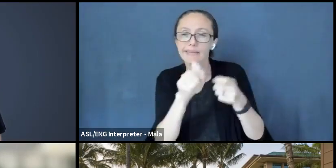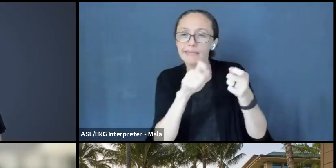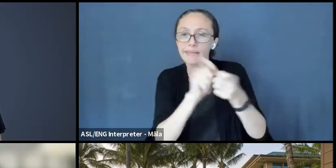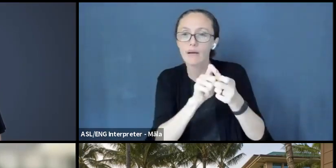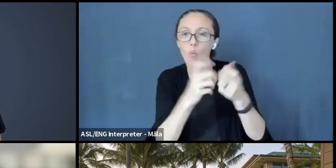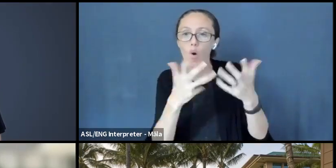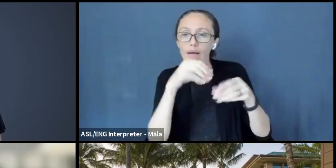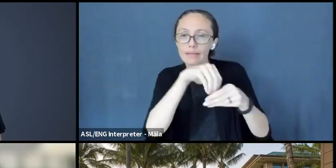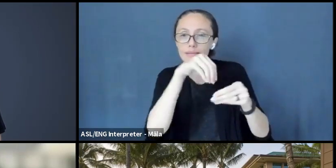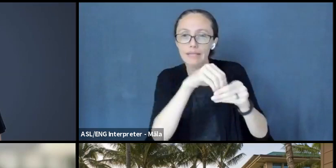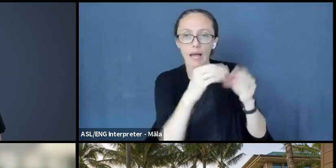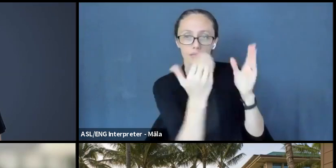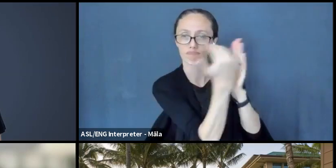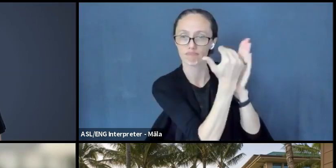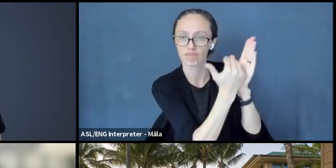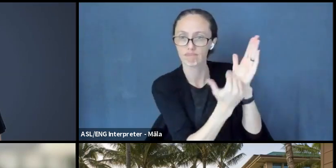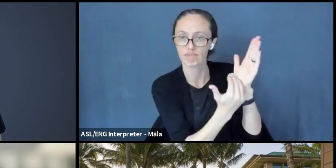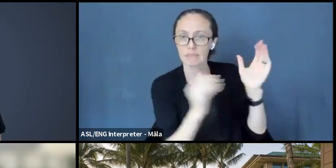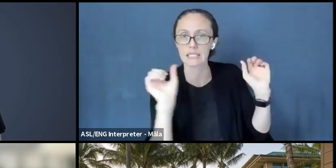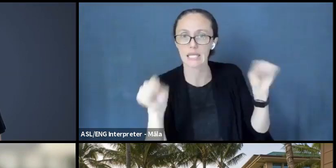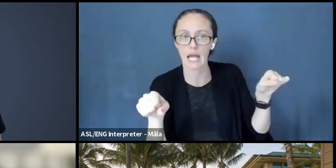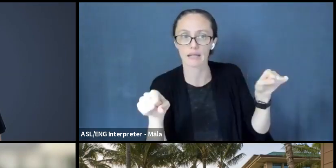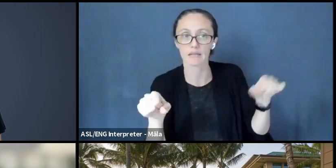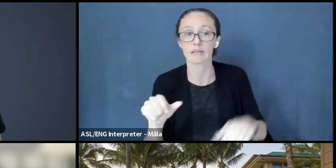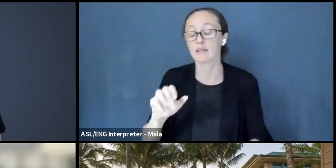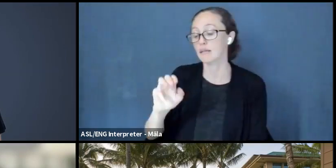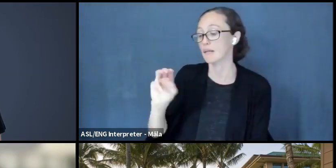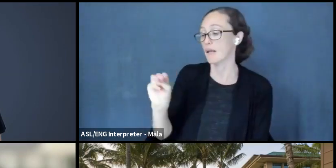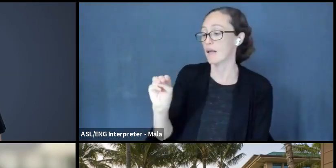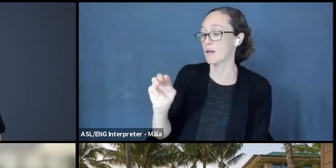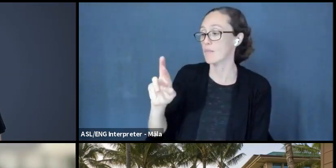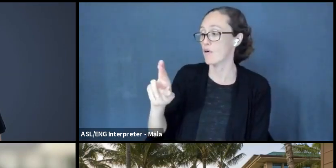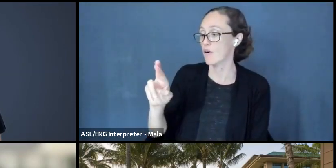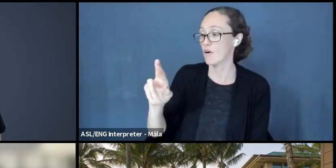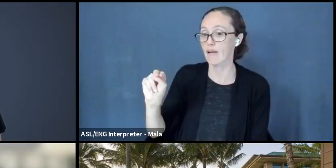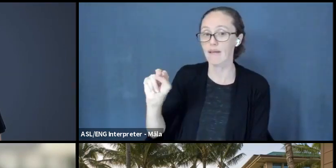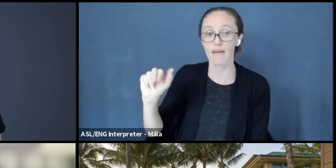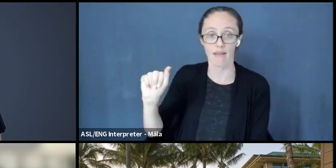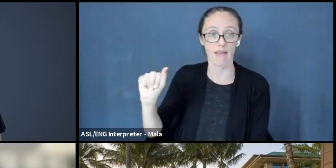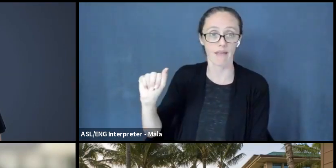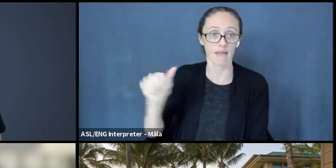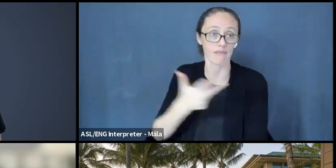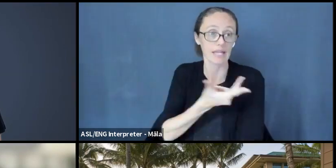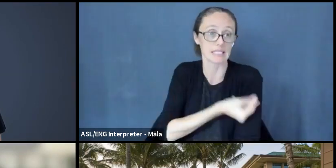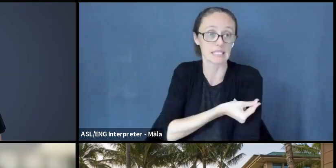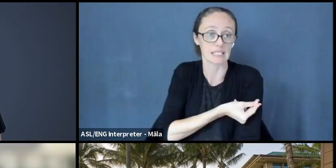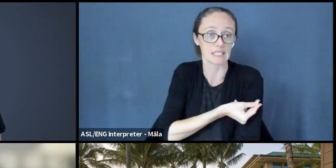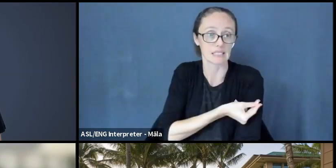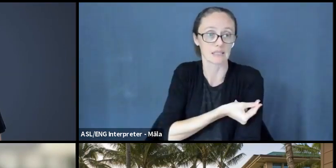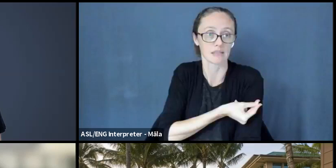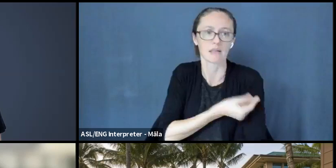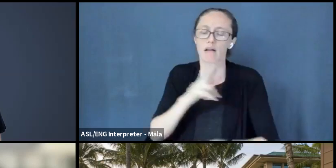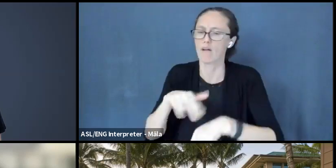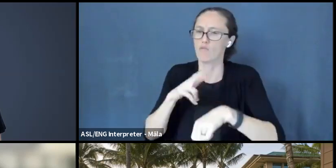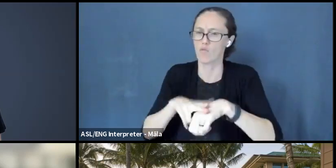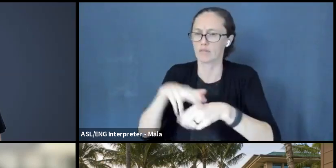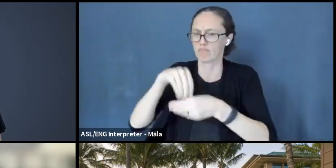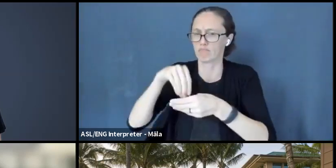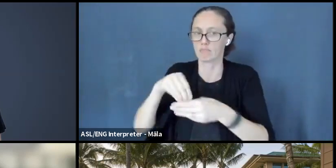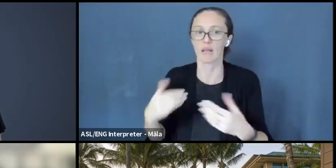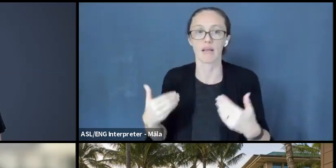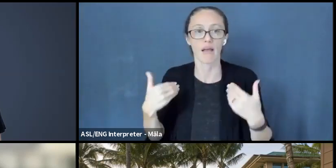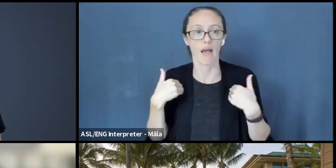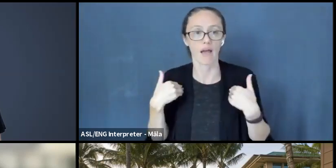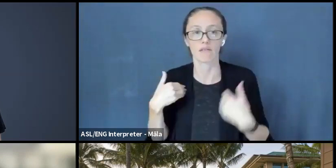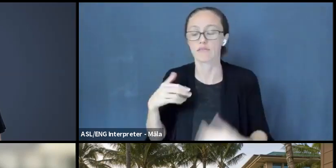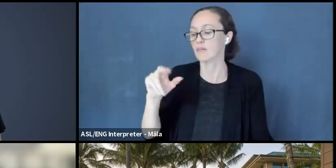But basically, for the messenger RNA vaccine contains of course the nucleic acid or messenger